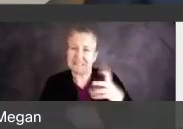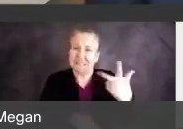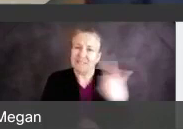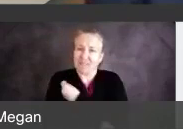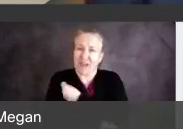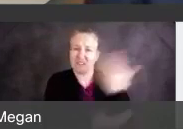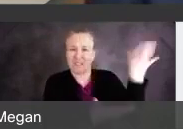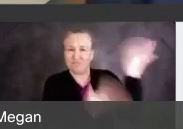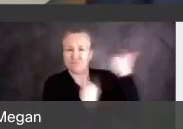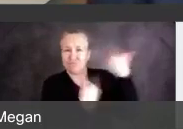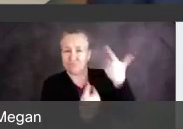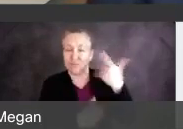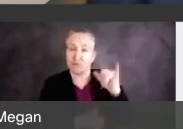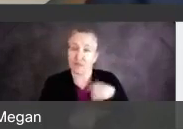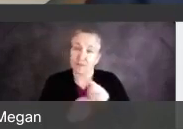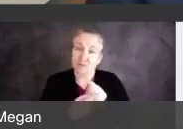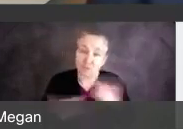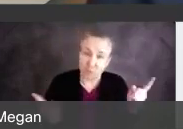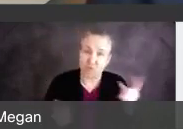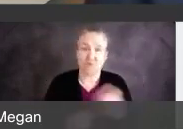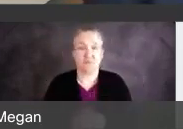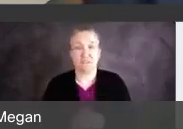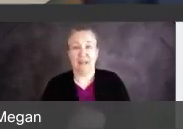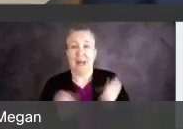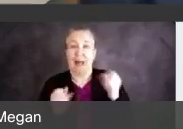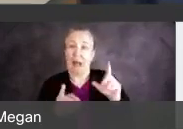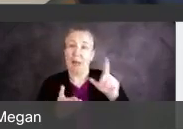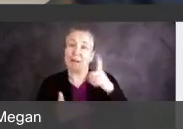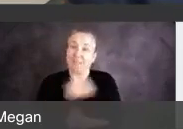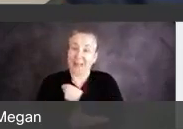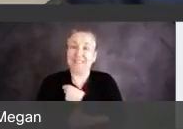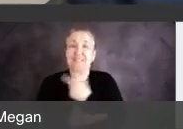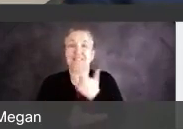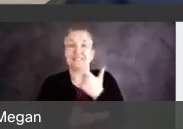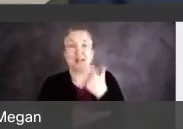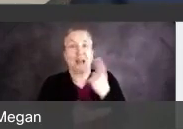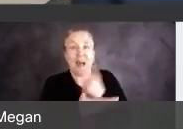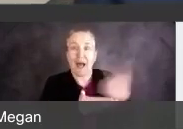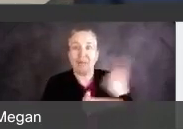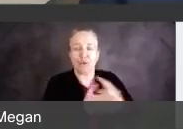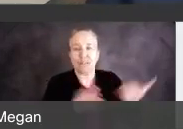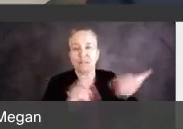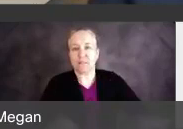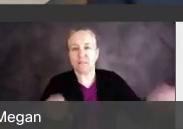As I said, we got the same amount of vaccine this week as we got last week. I'm not sure what the